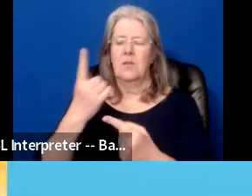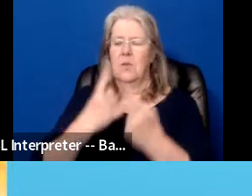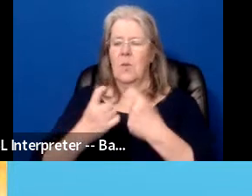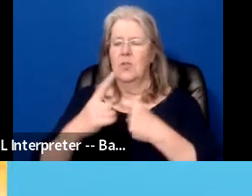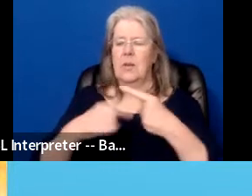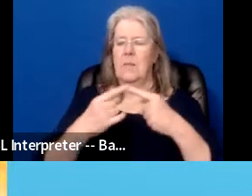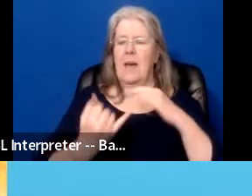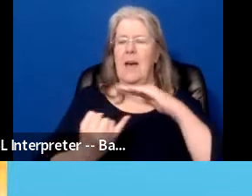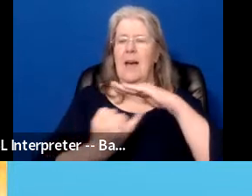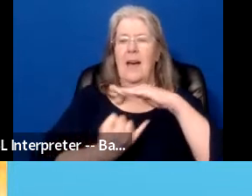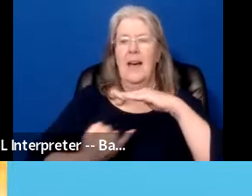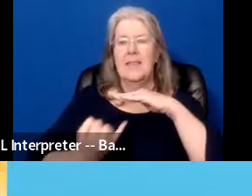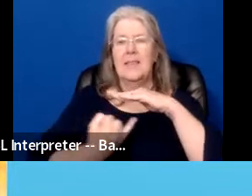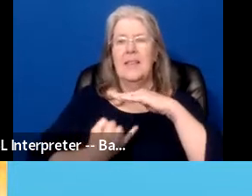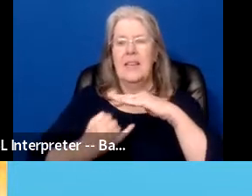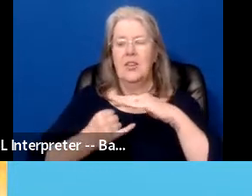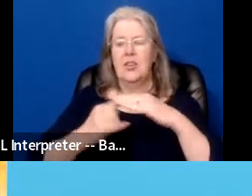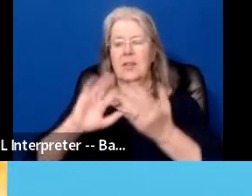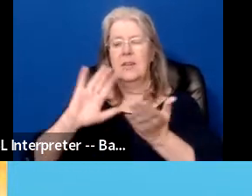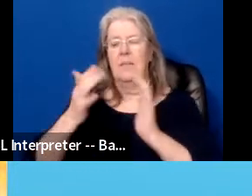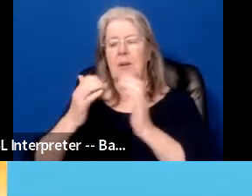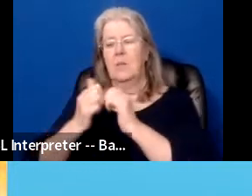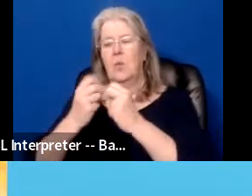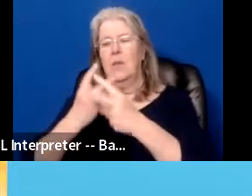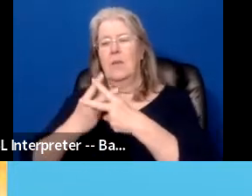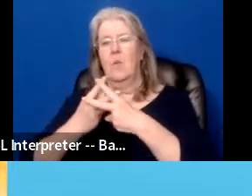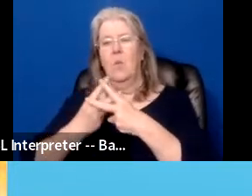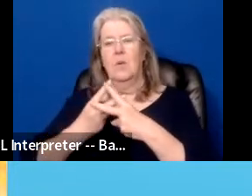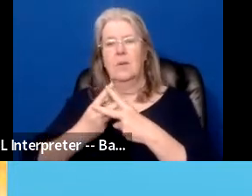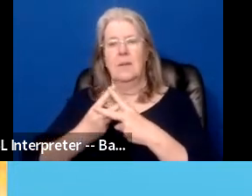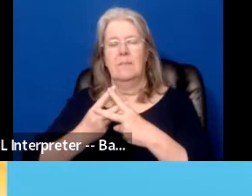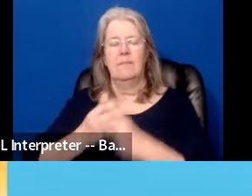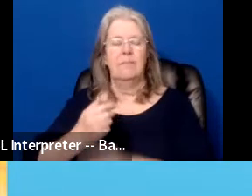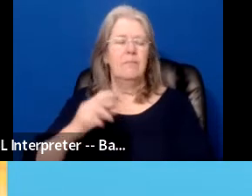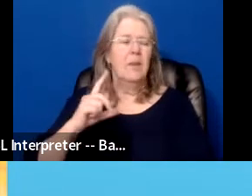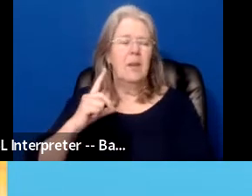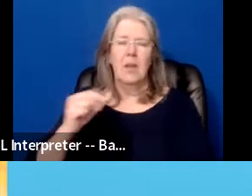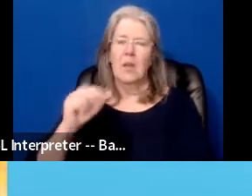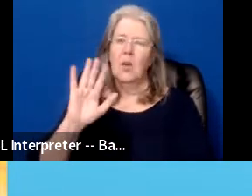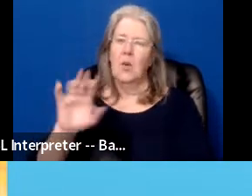I think that going to either your state's website or the CDC website that's the best